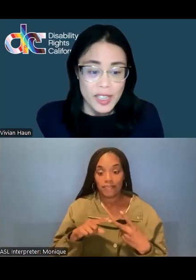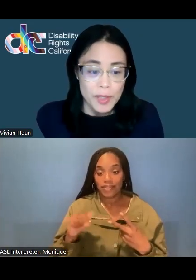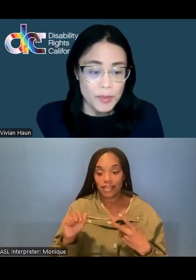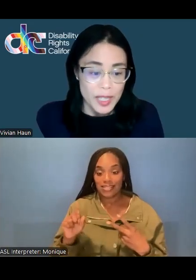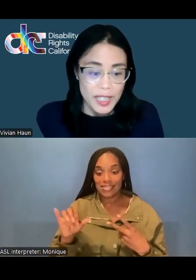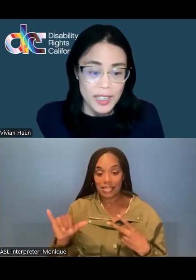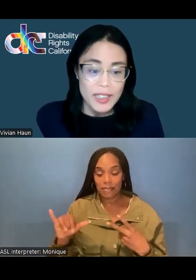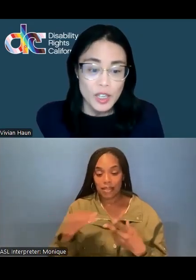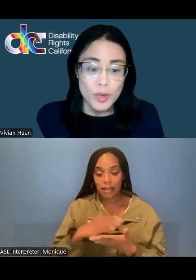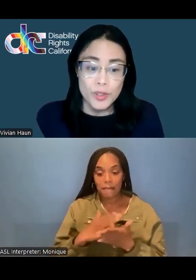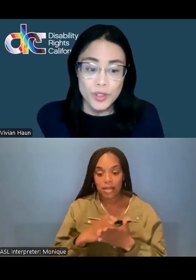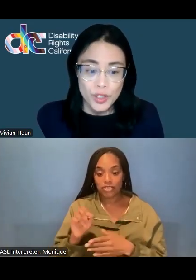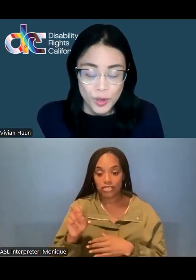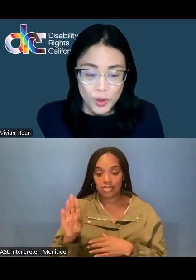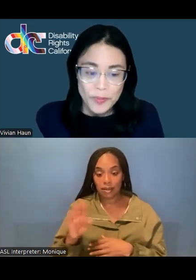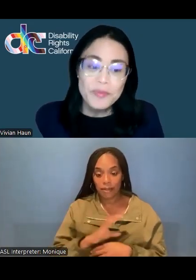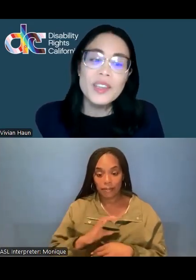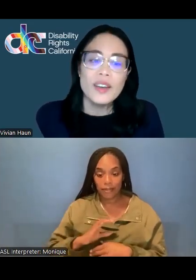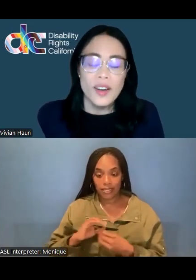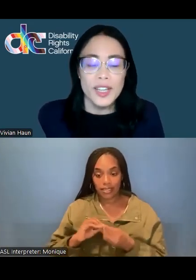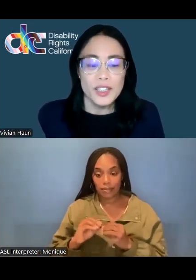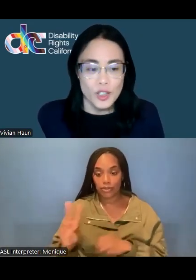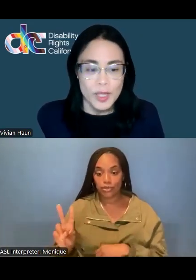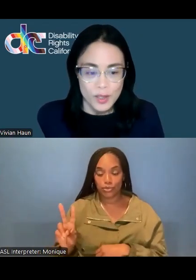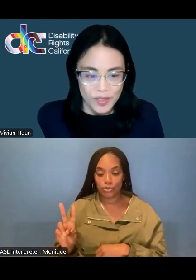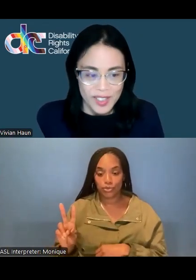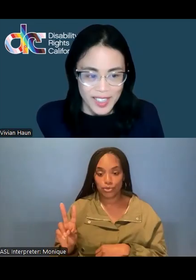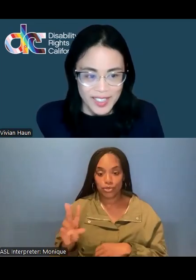Subcommittee 2 on Human Services.